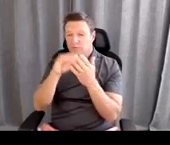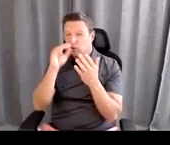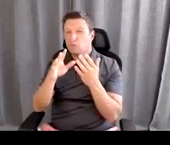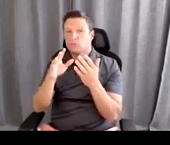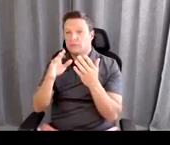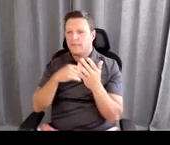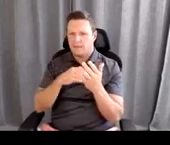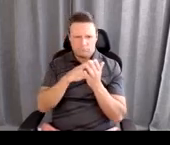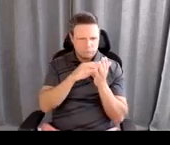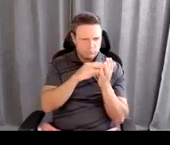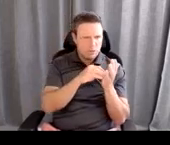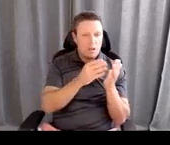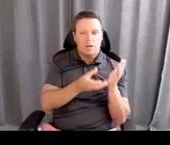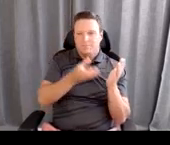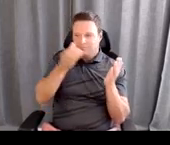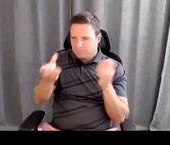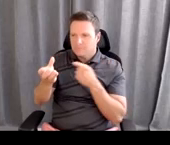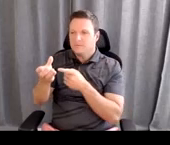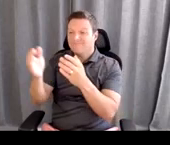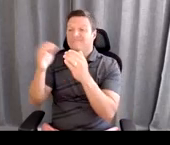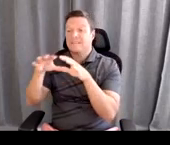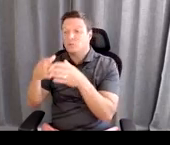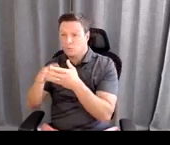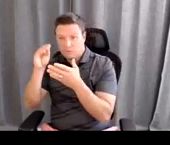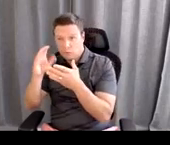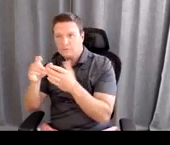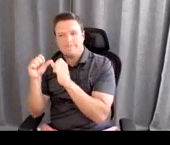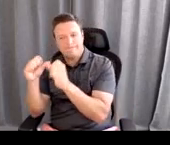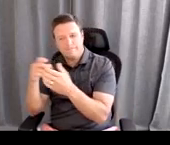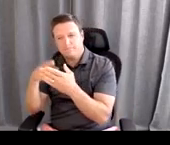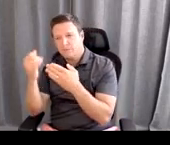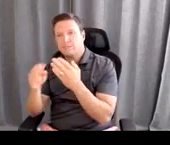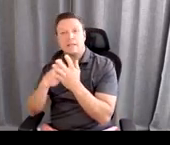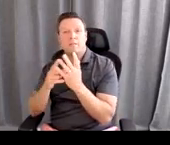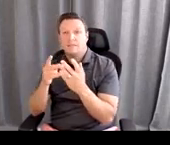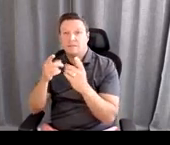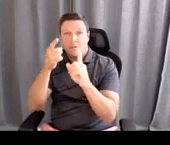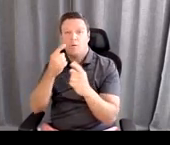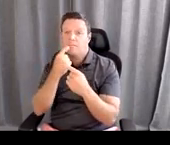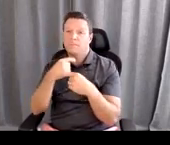to the next to continue a particular project, then we've achieved the goal again with traditional service learning.